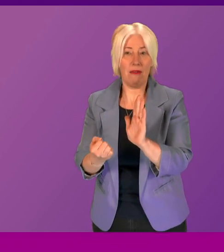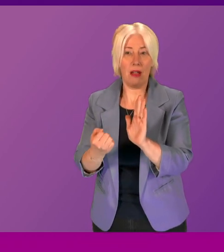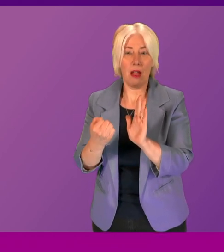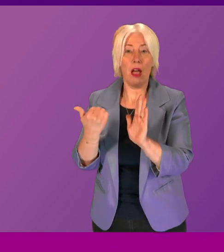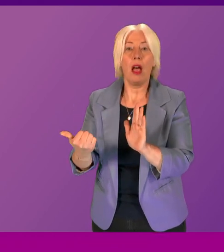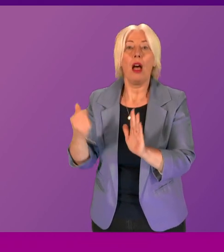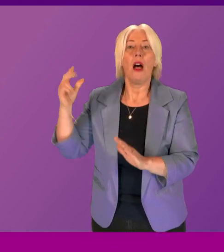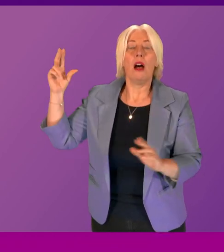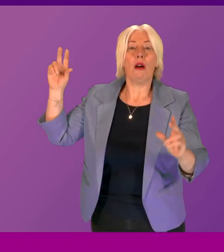is important—